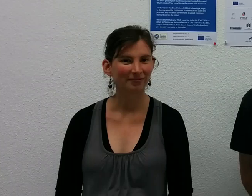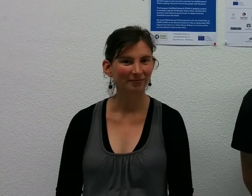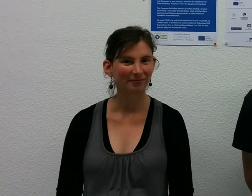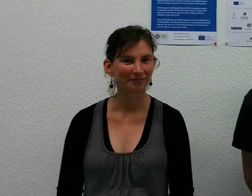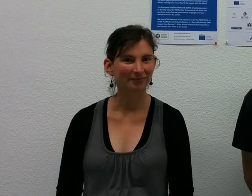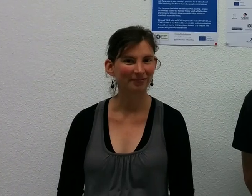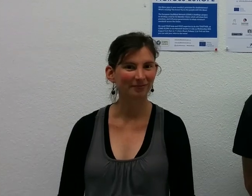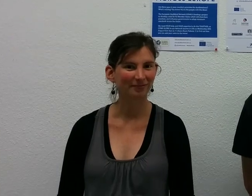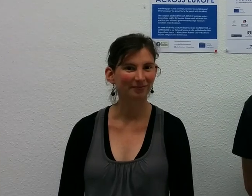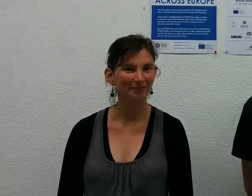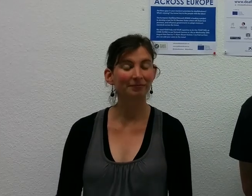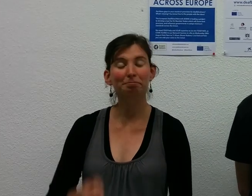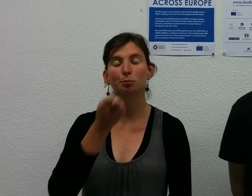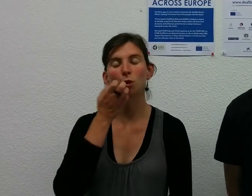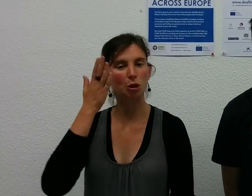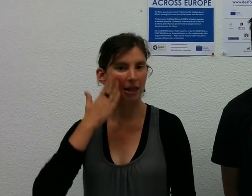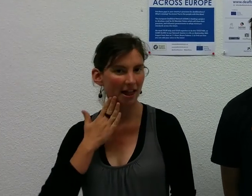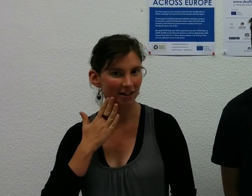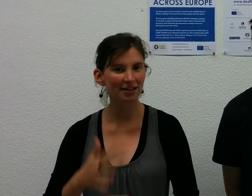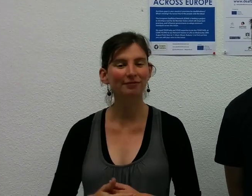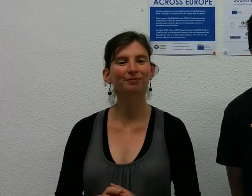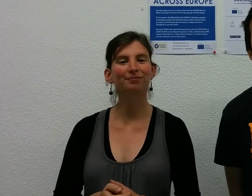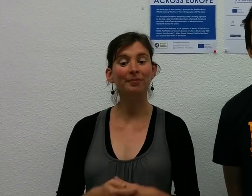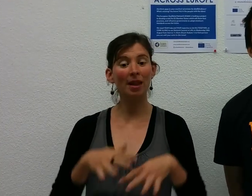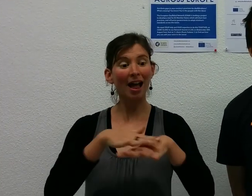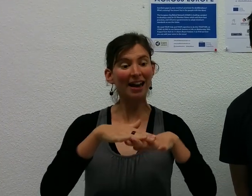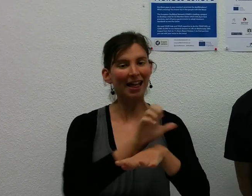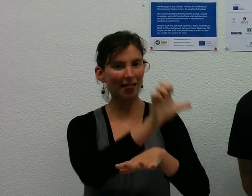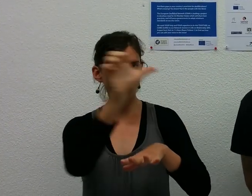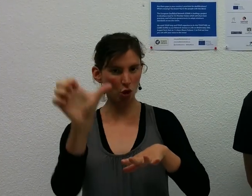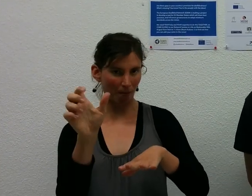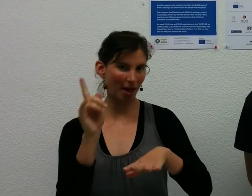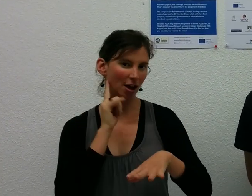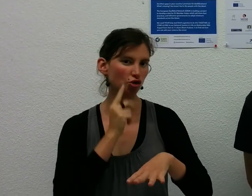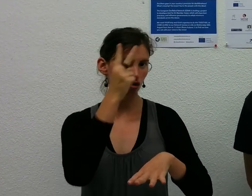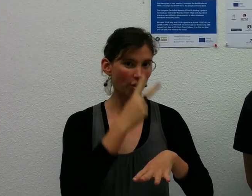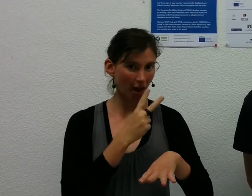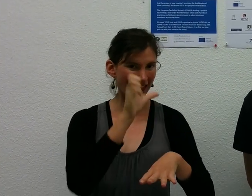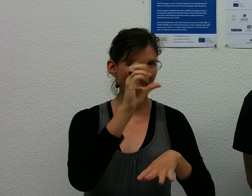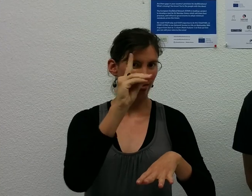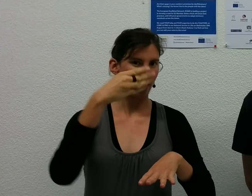Good morning, The European Deafblind Network together with APSOCECAT and FESOCE